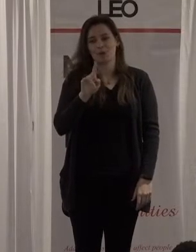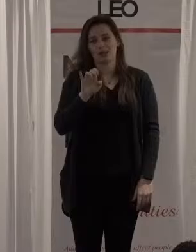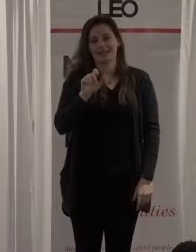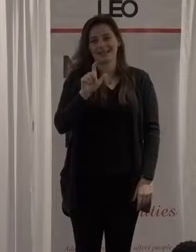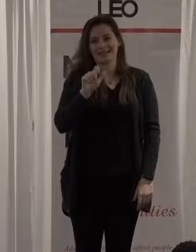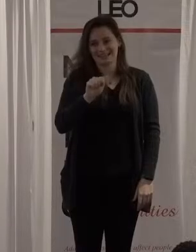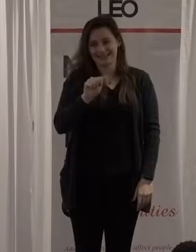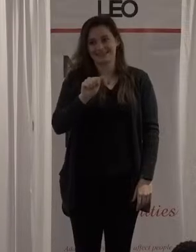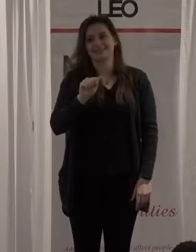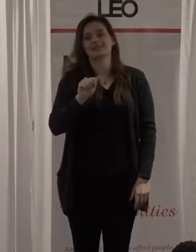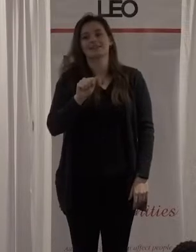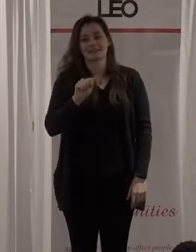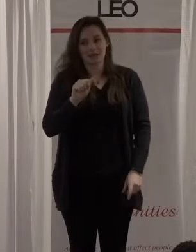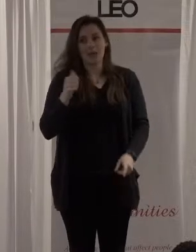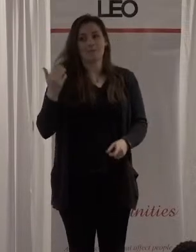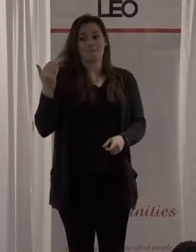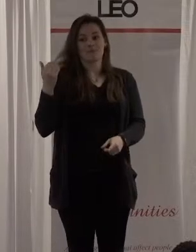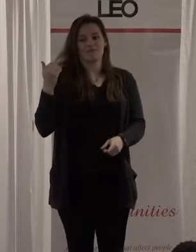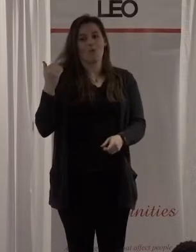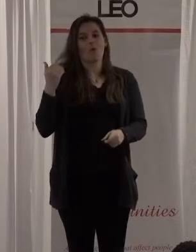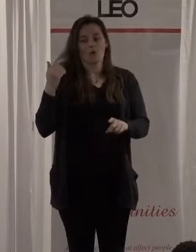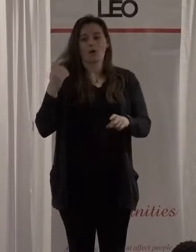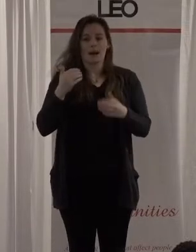AND FORMER CABINET MINISTER AND PREMIER,